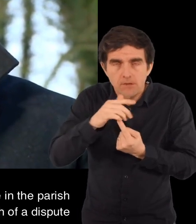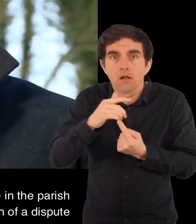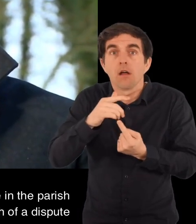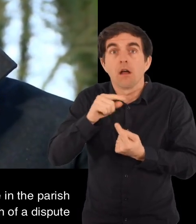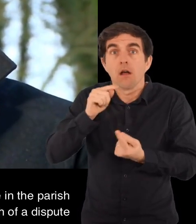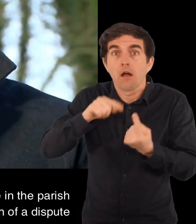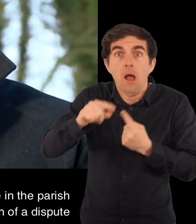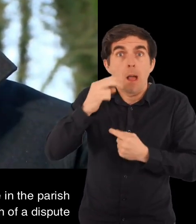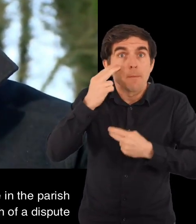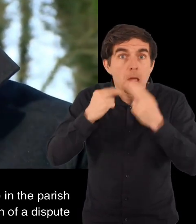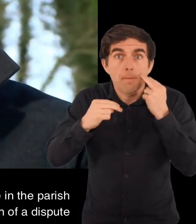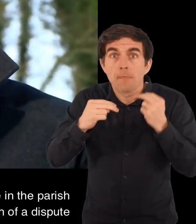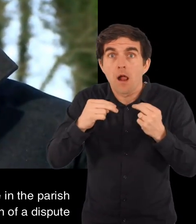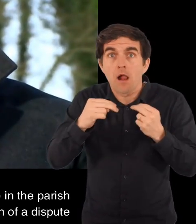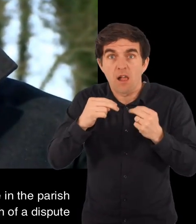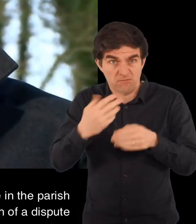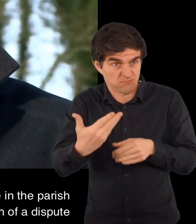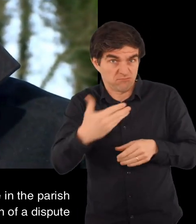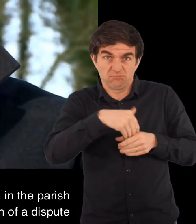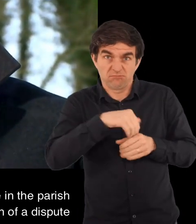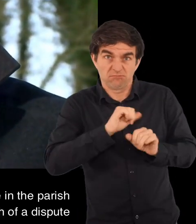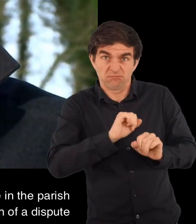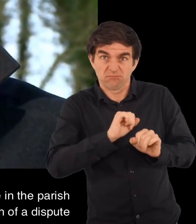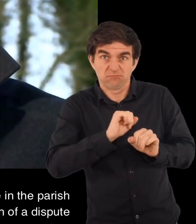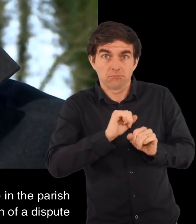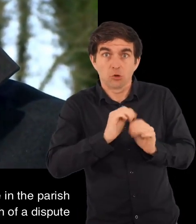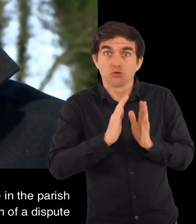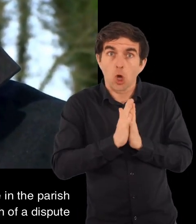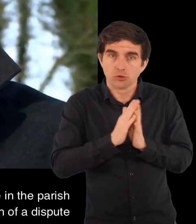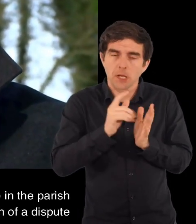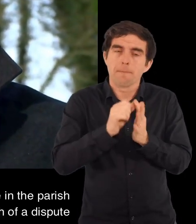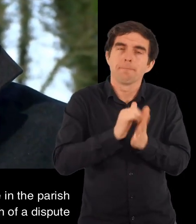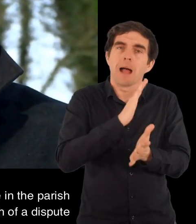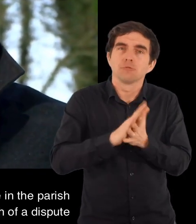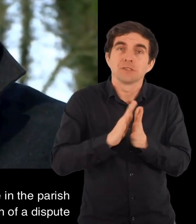here and the local people that were in the parish at the time, that there was too much of a dispute